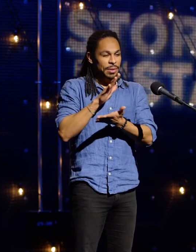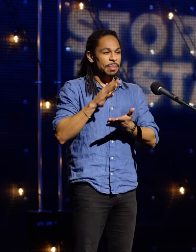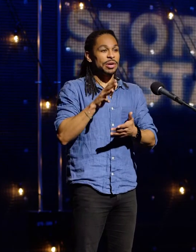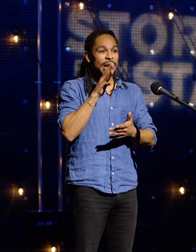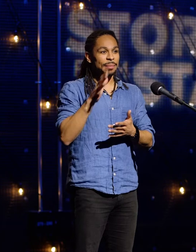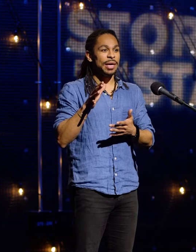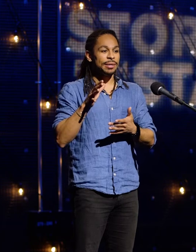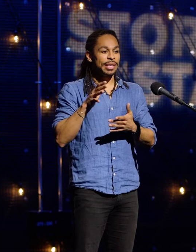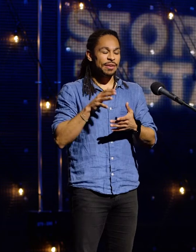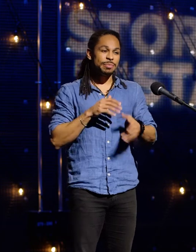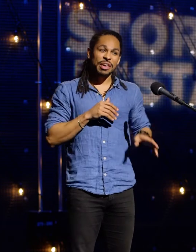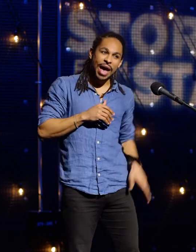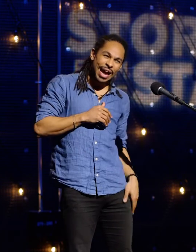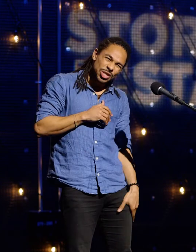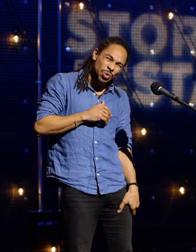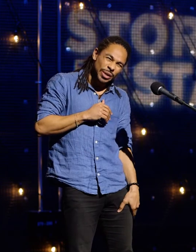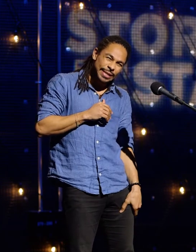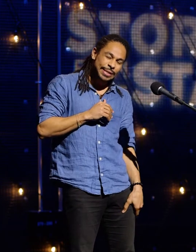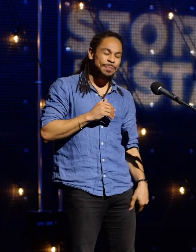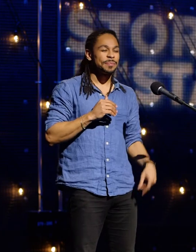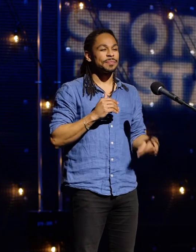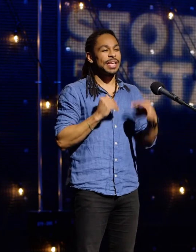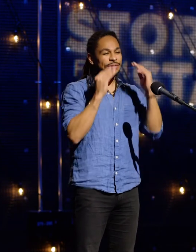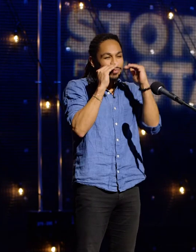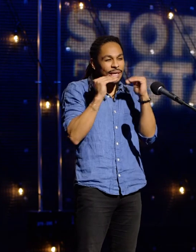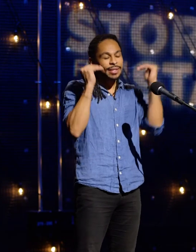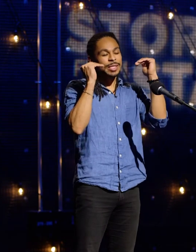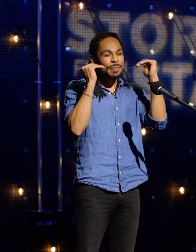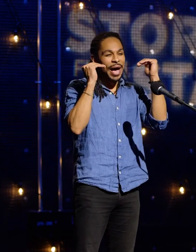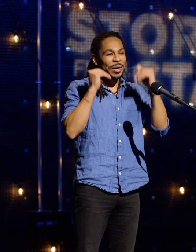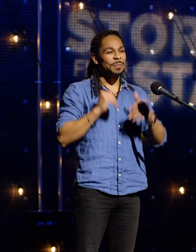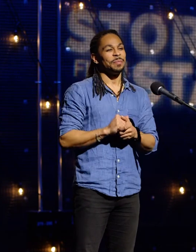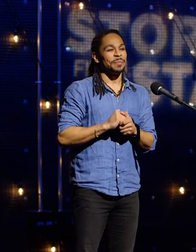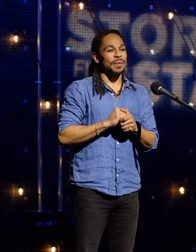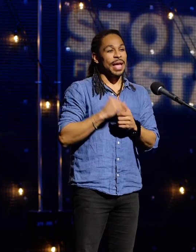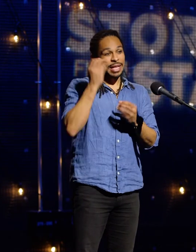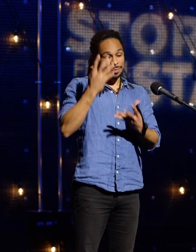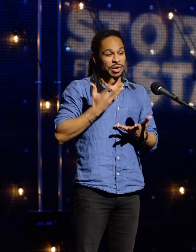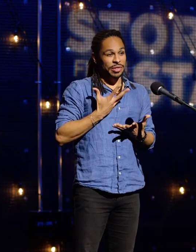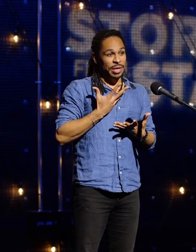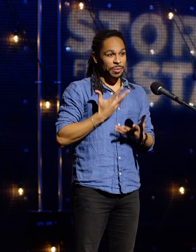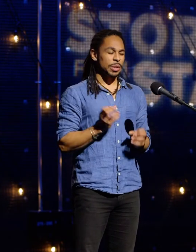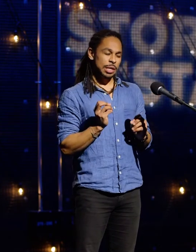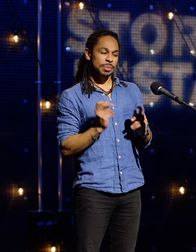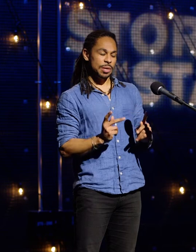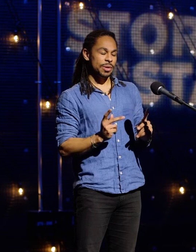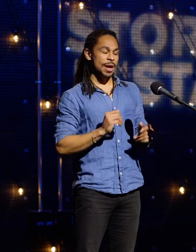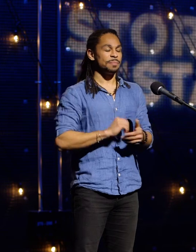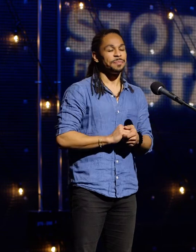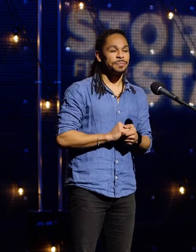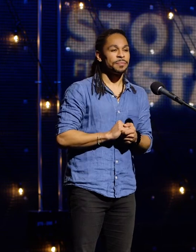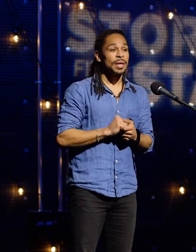my grandma gives my thigh a squeeze and gives me a smile and lets me know that we're going to be okay.